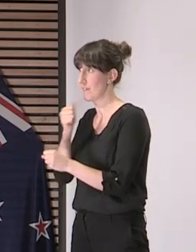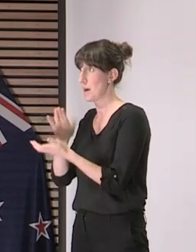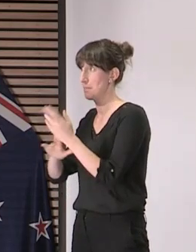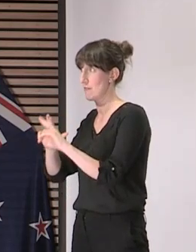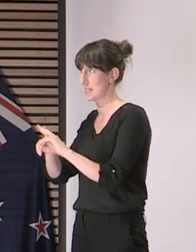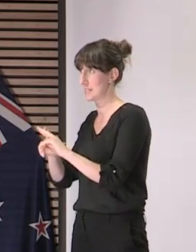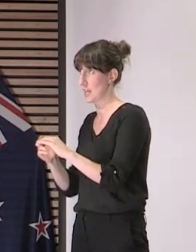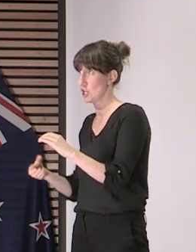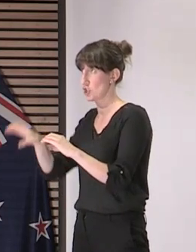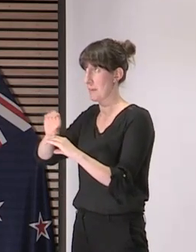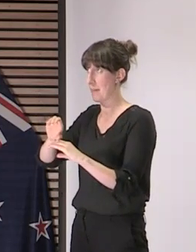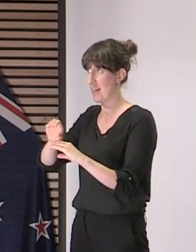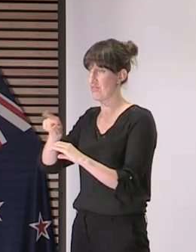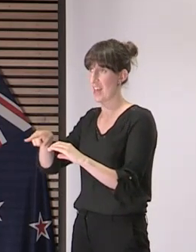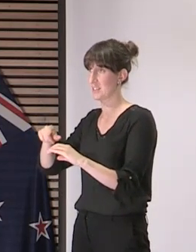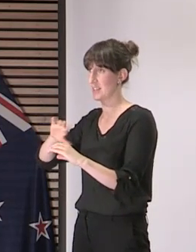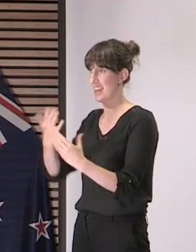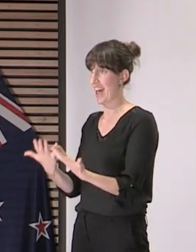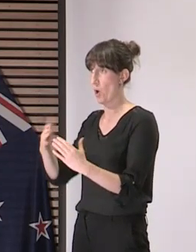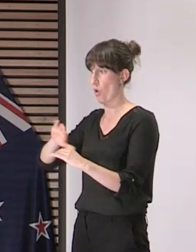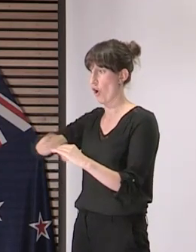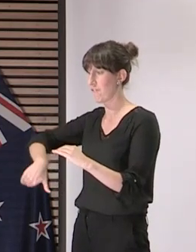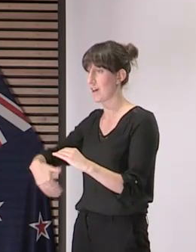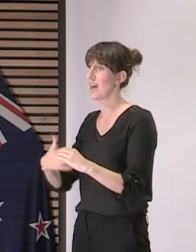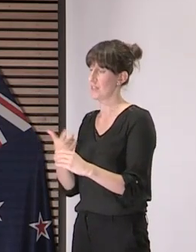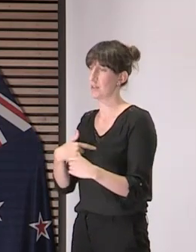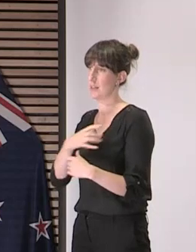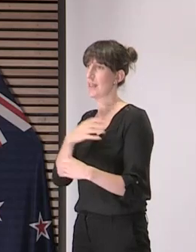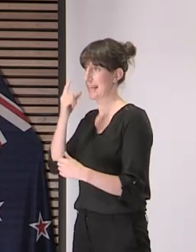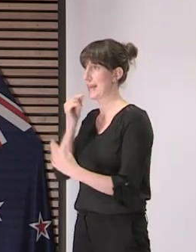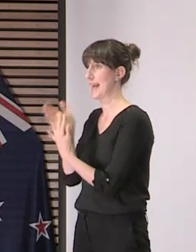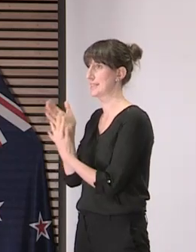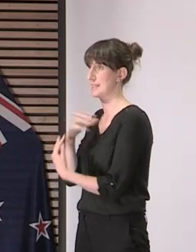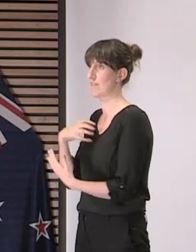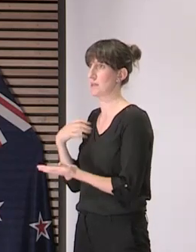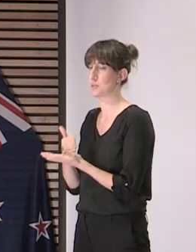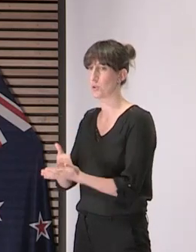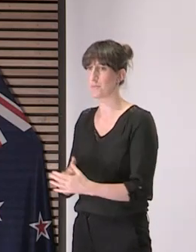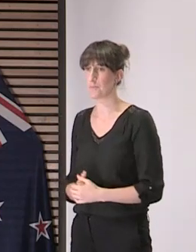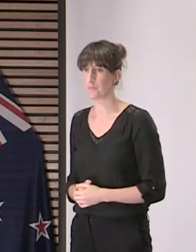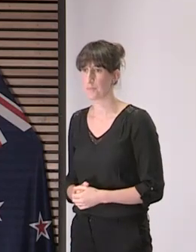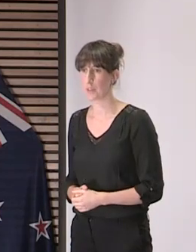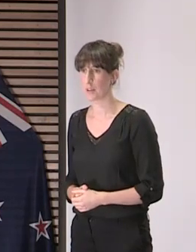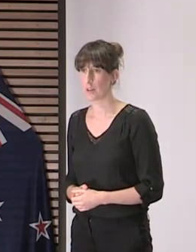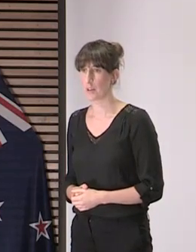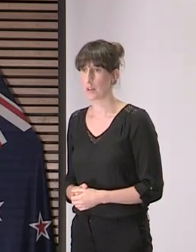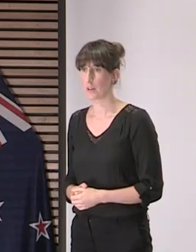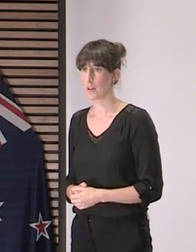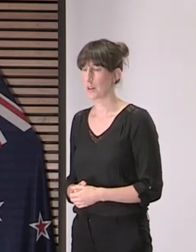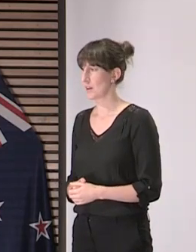increase has increased by 30%. They're eligible for the wage subsidy at all.